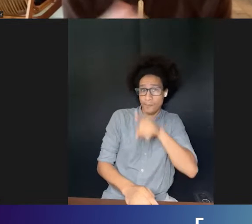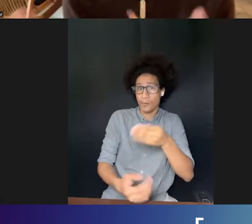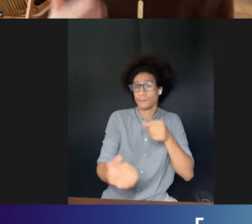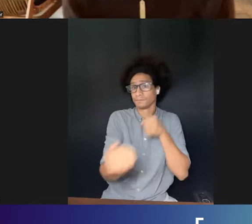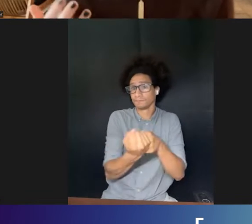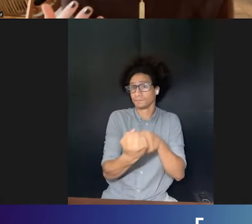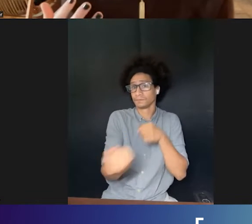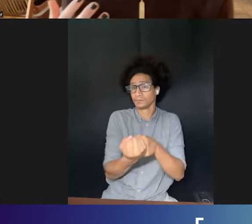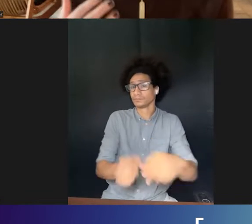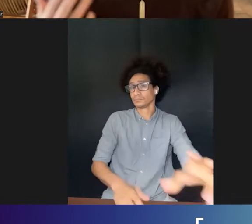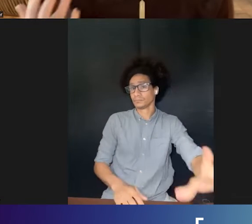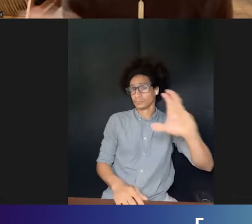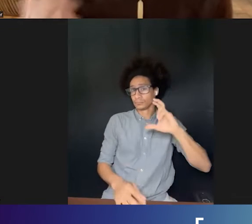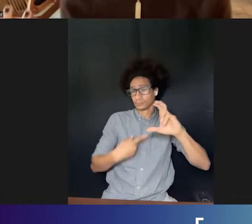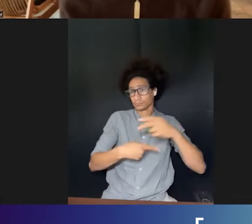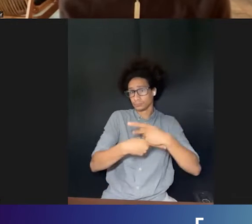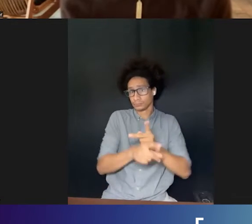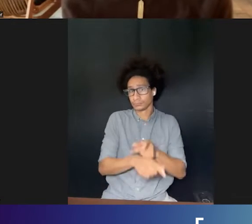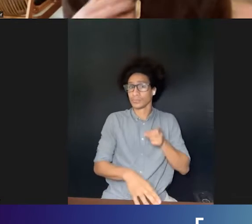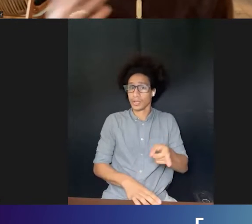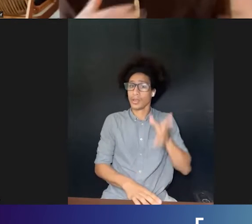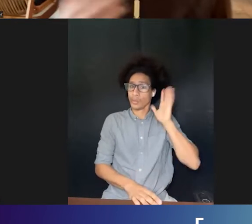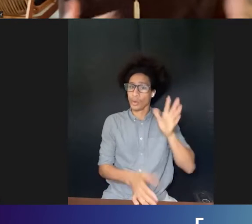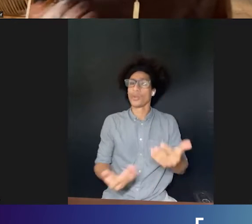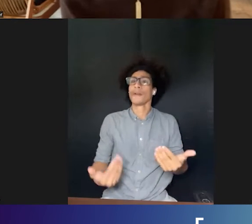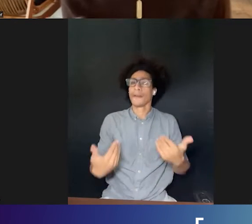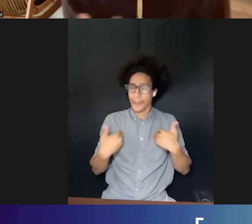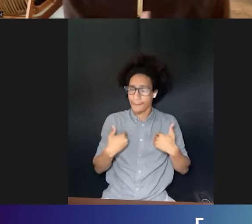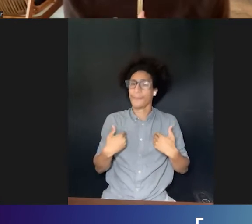you know, they are going to be having say, if not control. I mean, there's ways to negotiate these